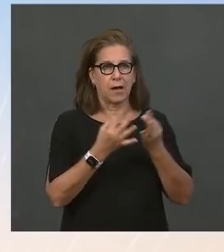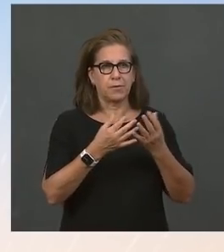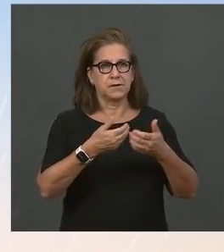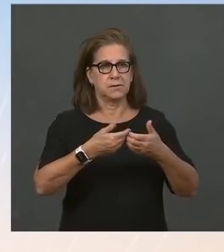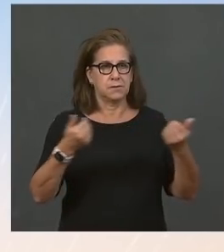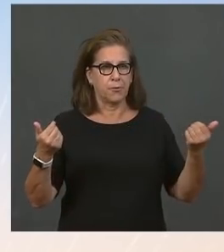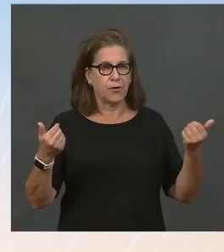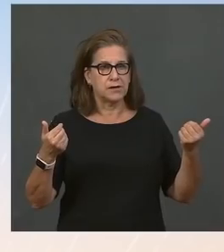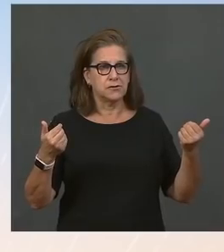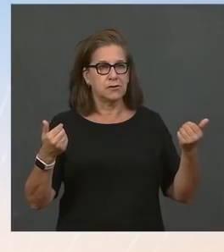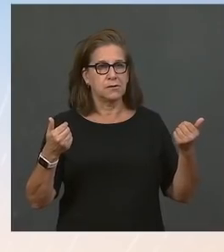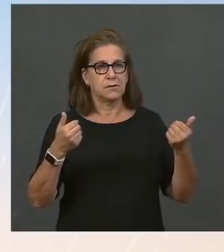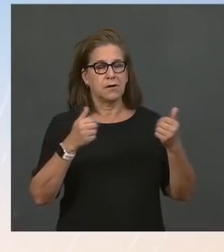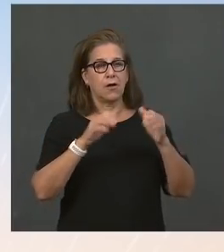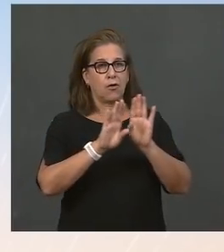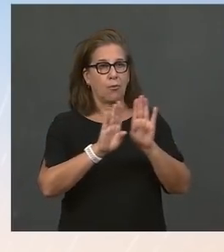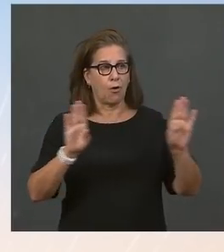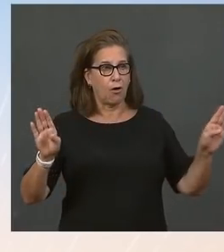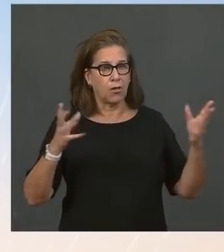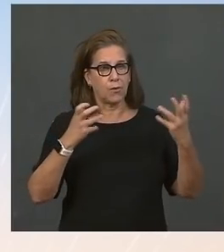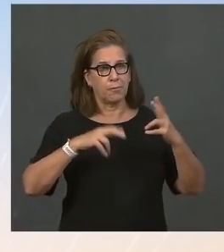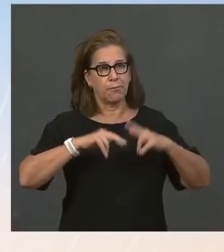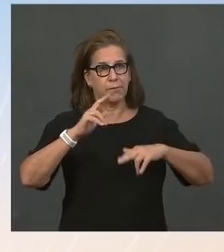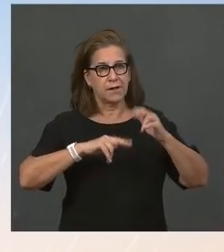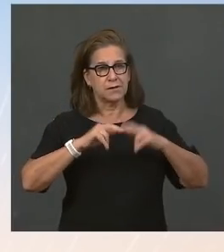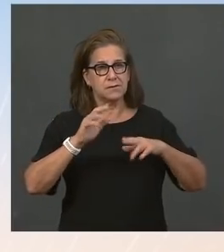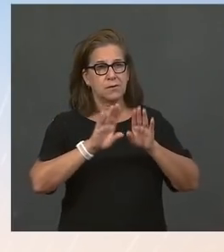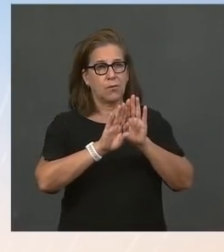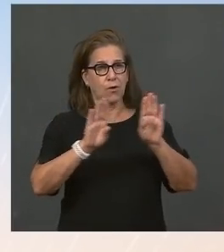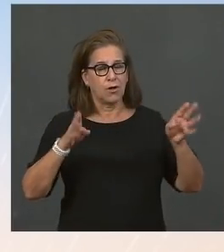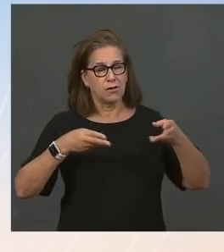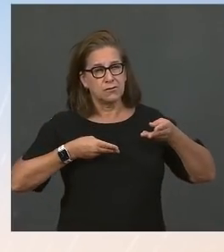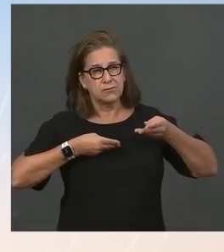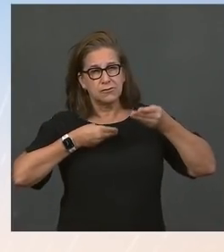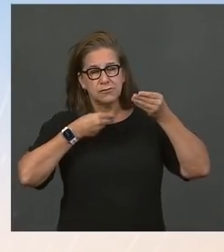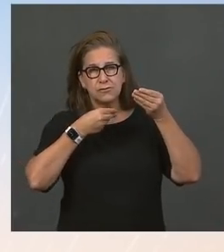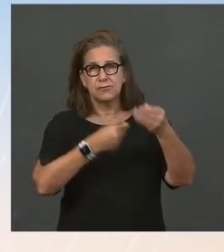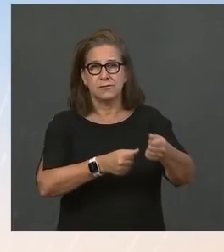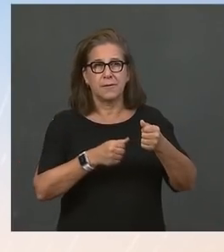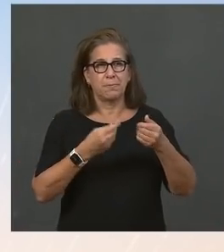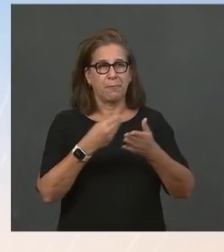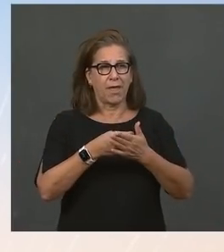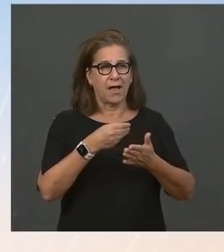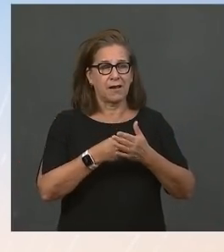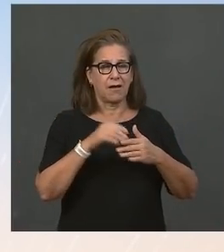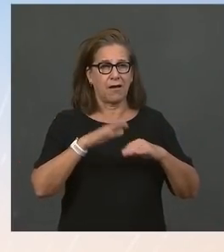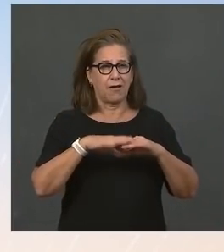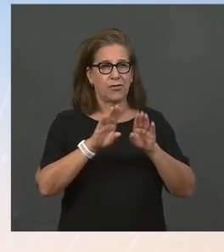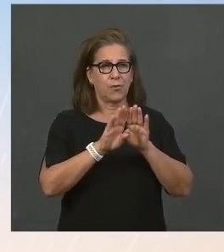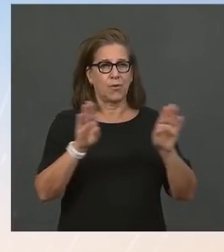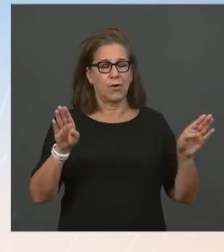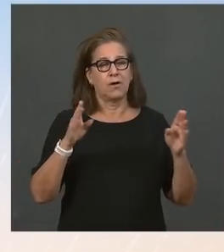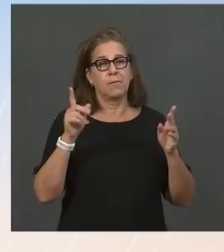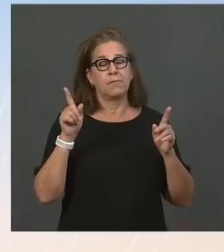and that cost billions of dollars for taxpayers. The President fundamentally disagrees on how we need to approach the immigration issue. The Press: Has anything changed